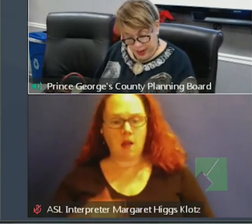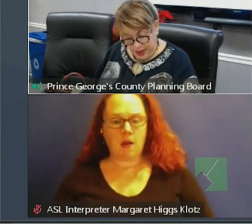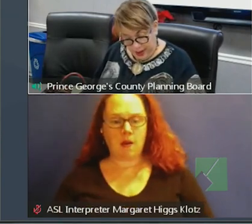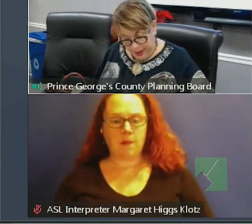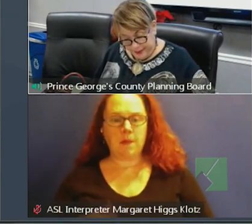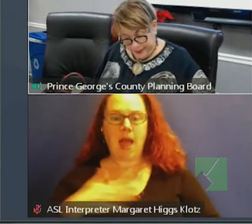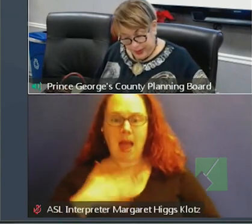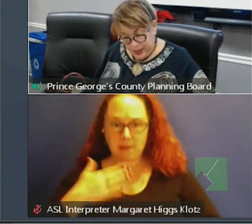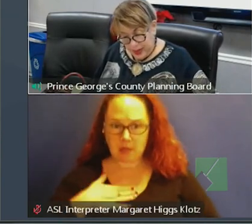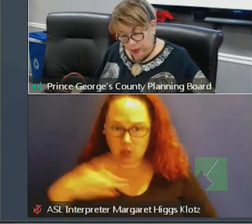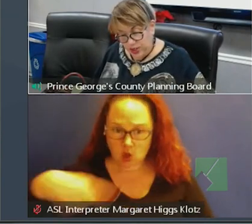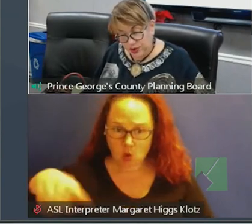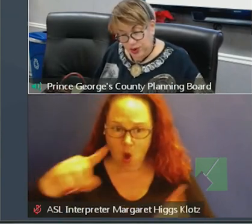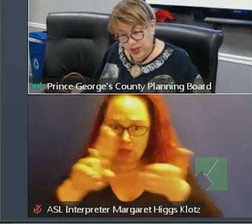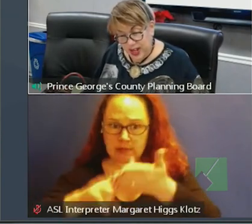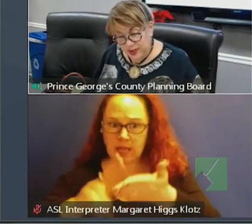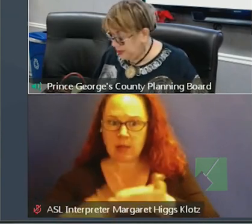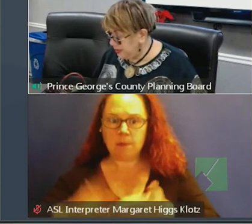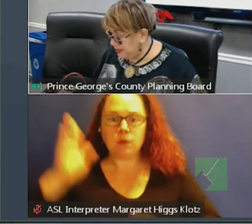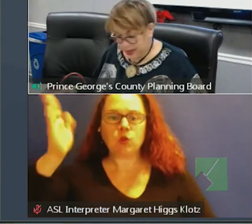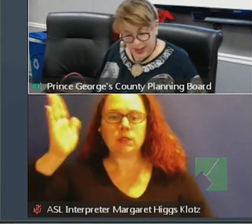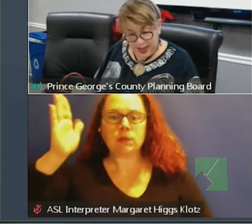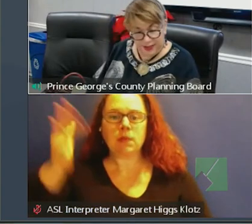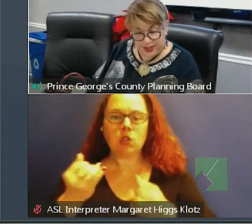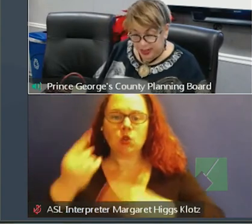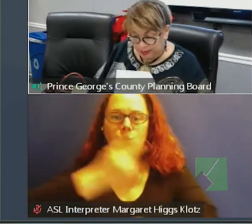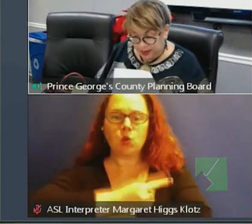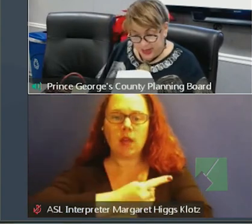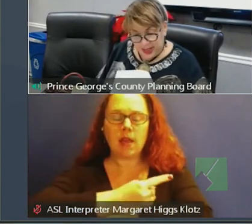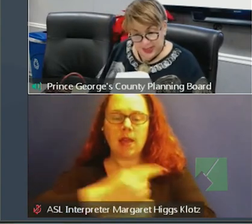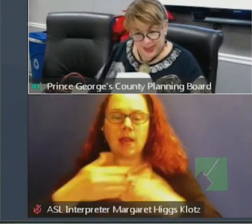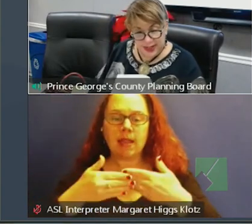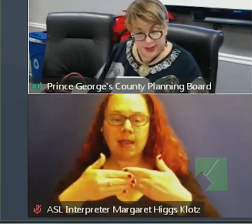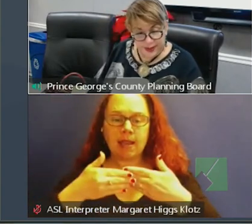I'm going to go down. I have to separate my lists. Yeah.